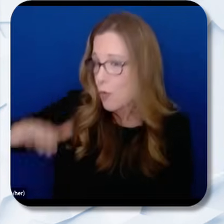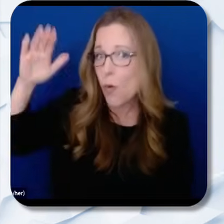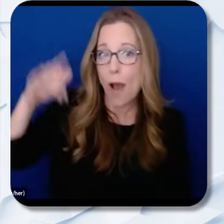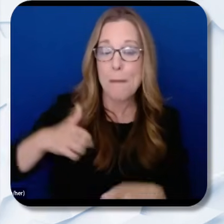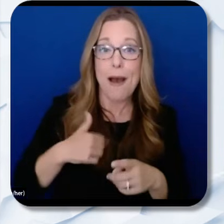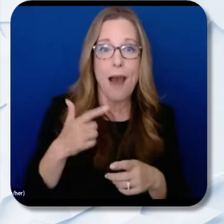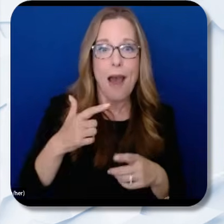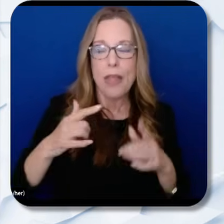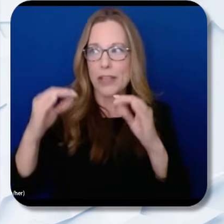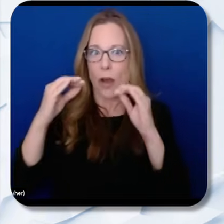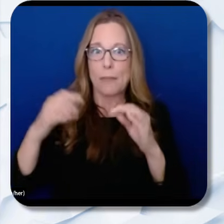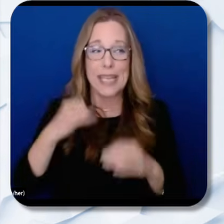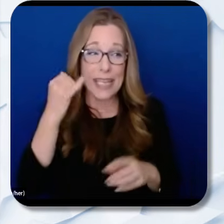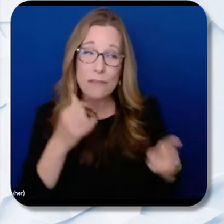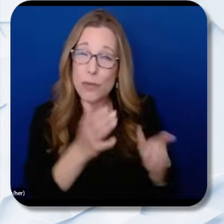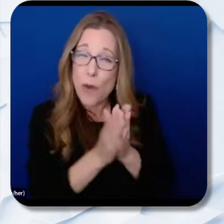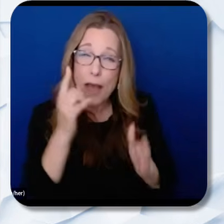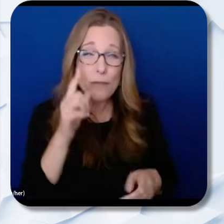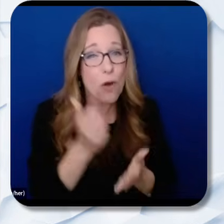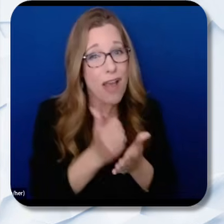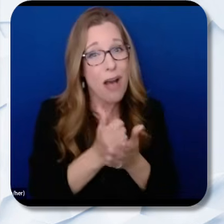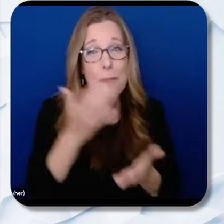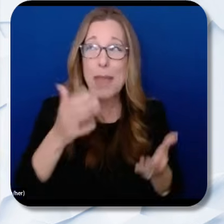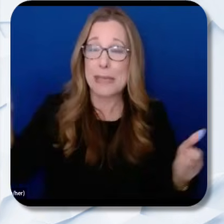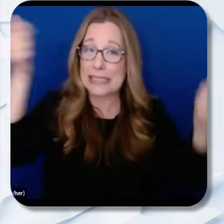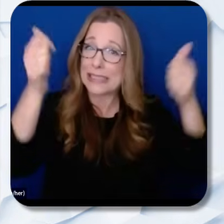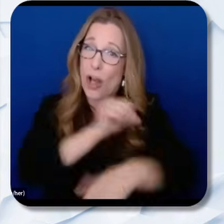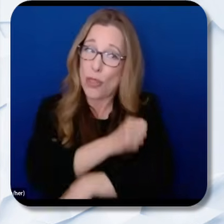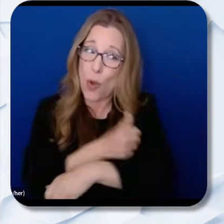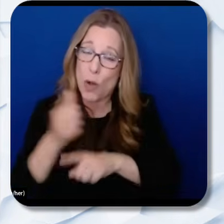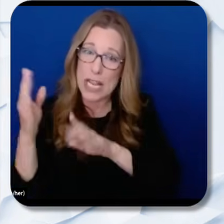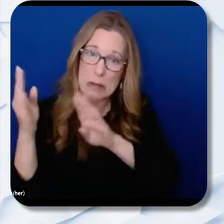in unwanted attention from authorities in ways that, frankly, risk criminalizing my